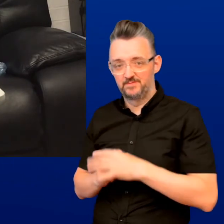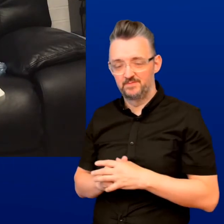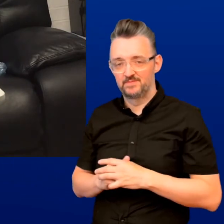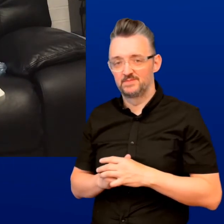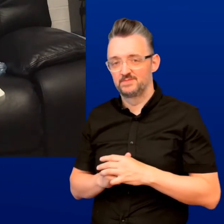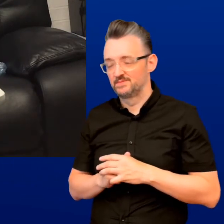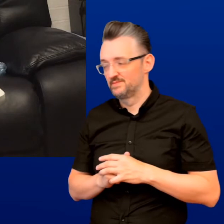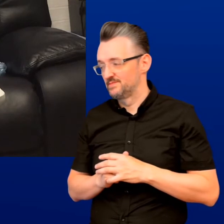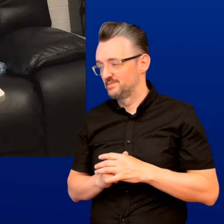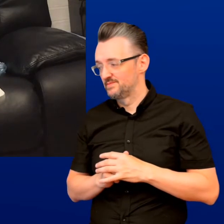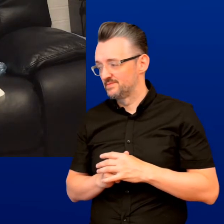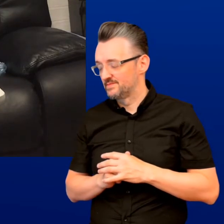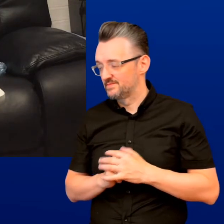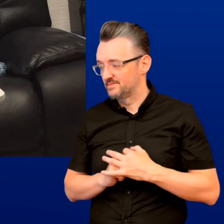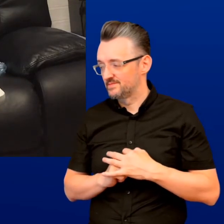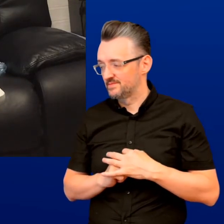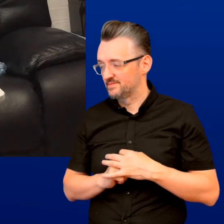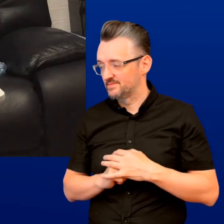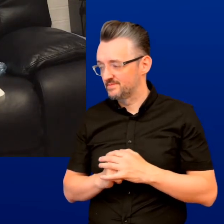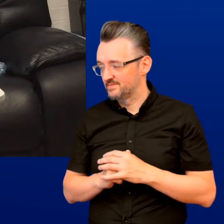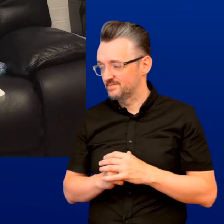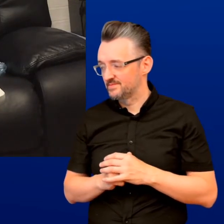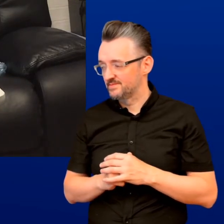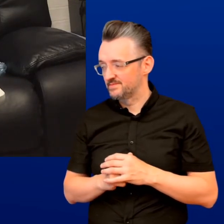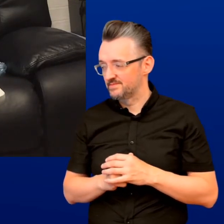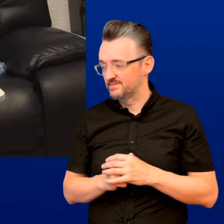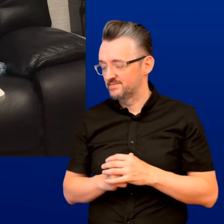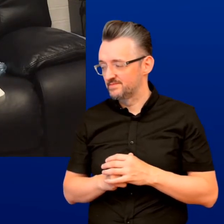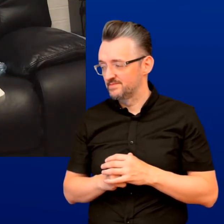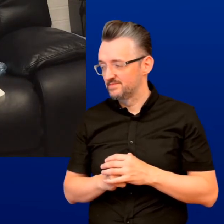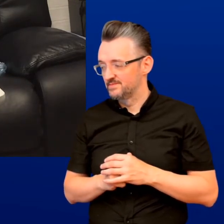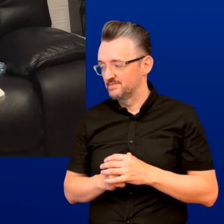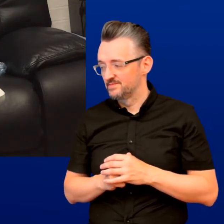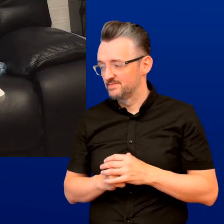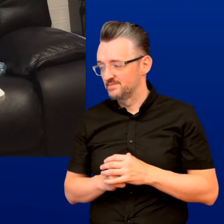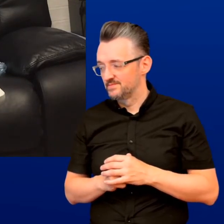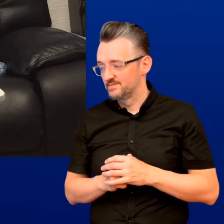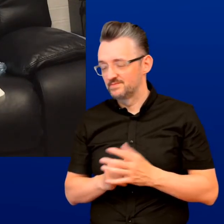That just gives you an idea